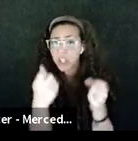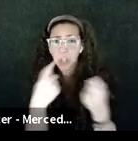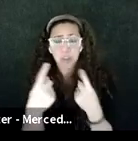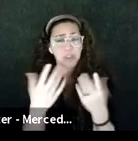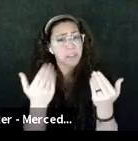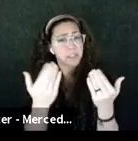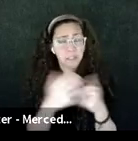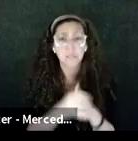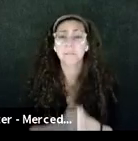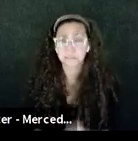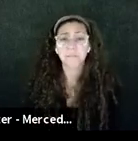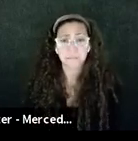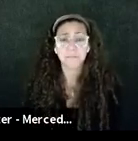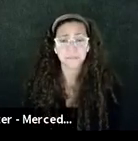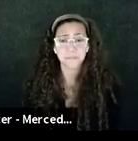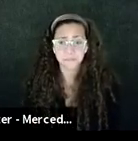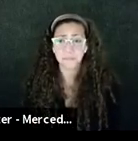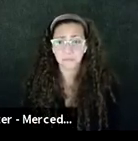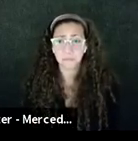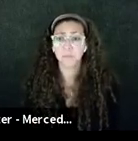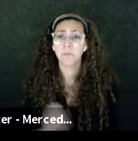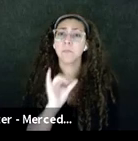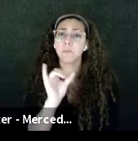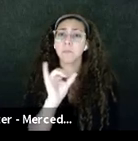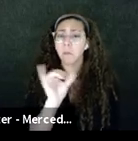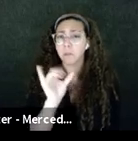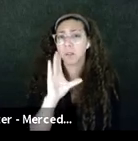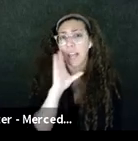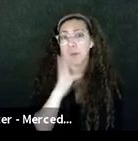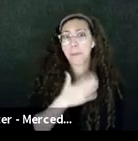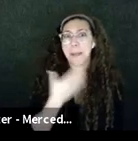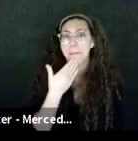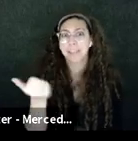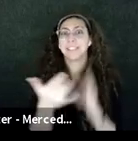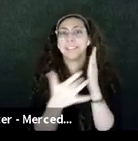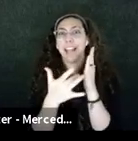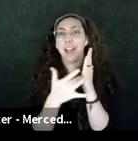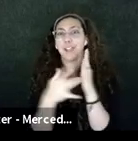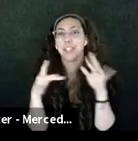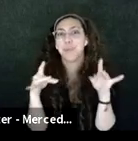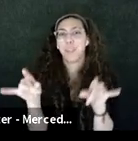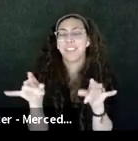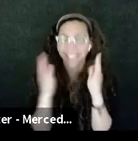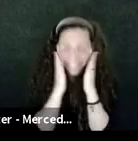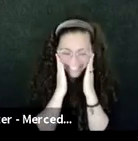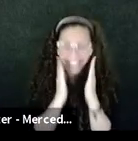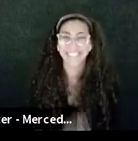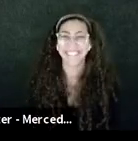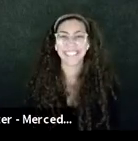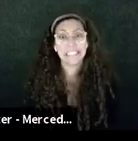Jason Williams: And and I will do my best with this technology to make this as seamless as possible but you know how that goes. So